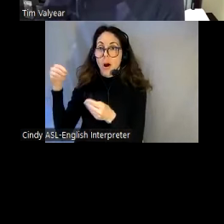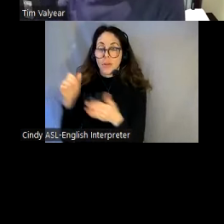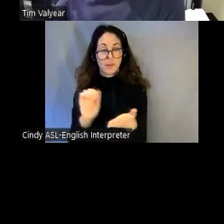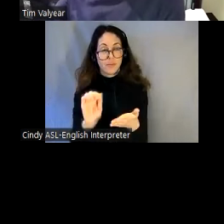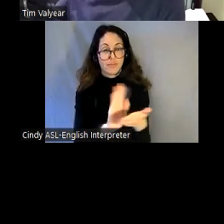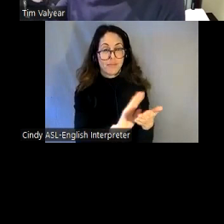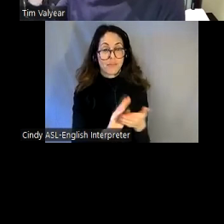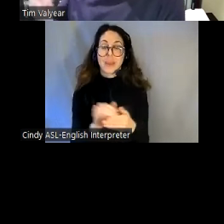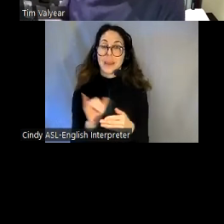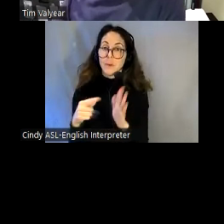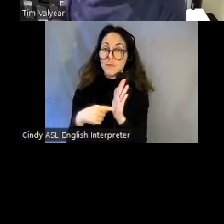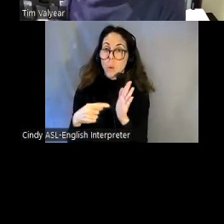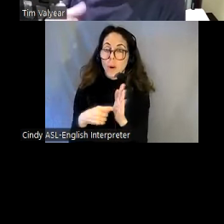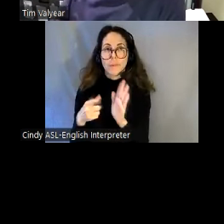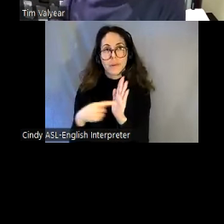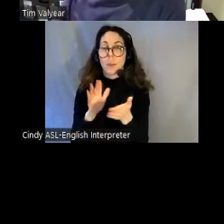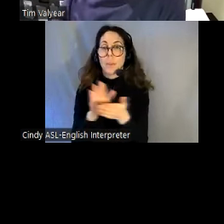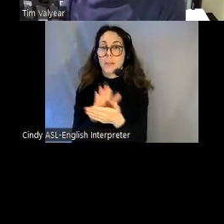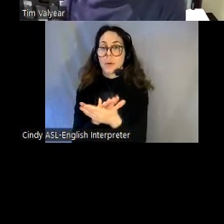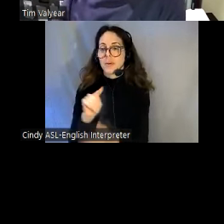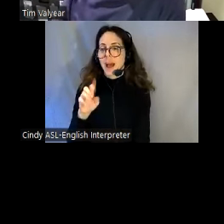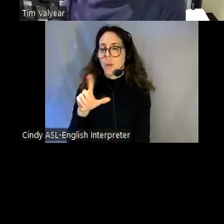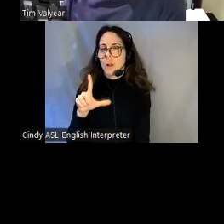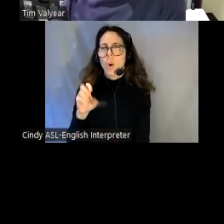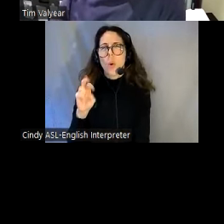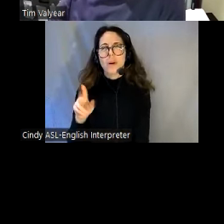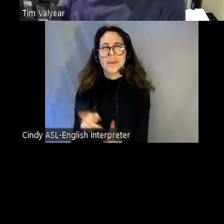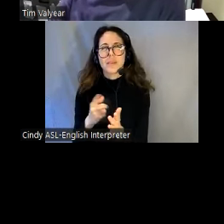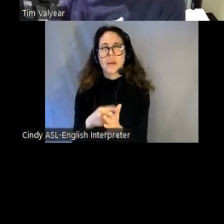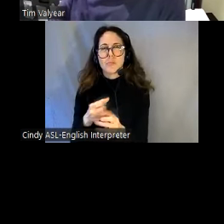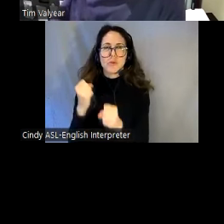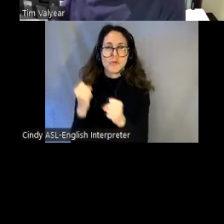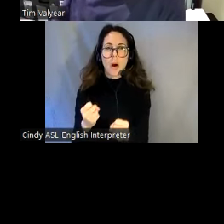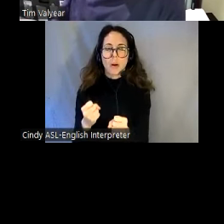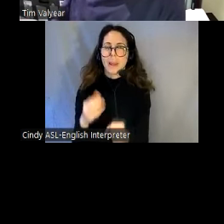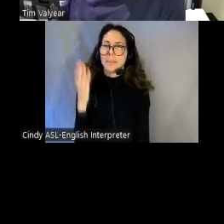Leave it on for five to ten minutes and wipe it off with